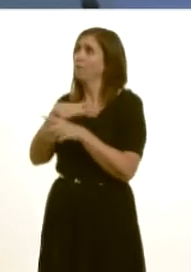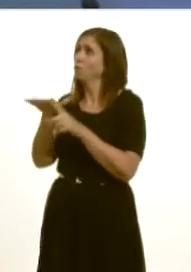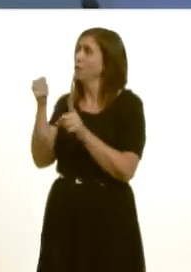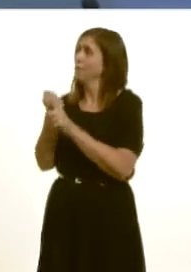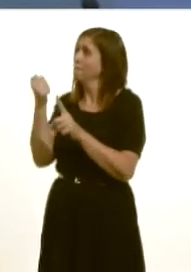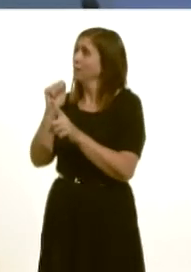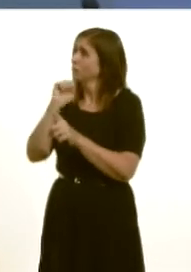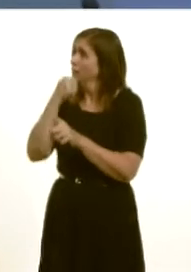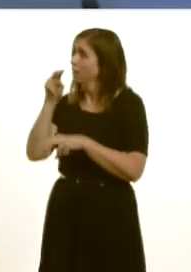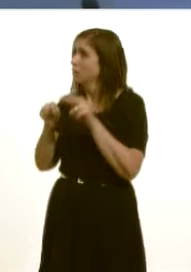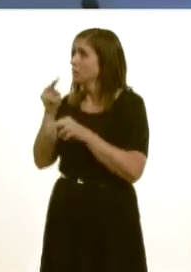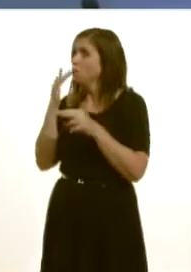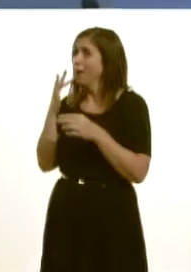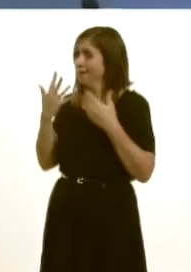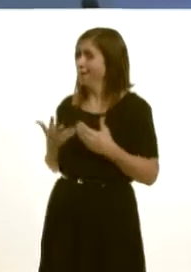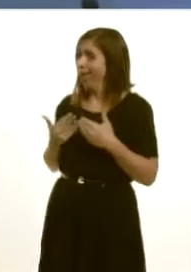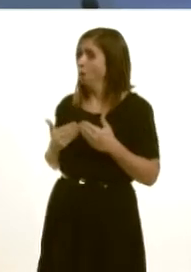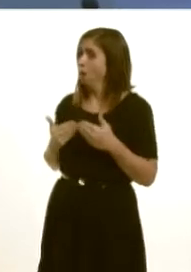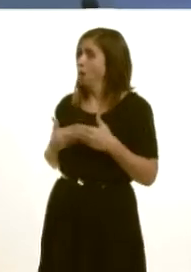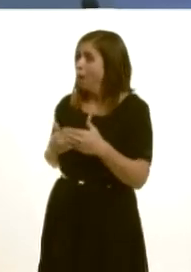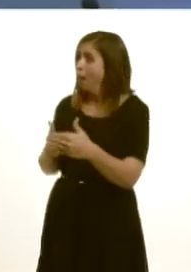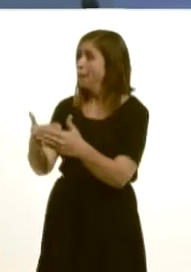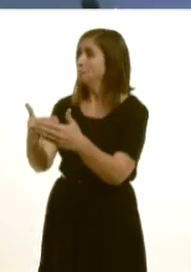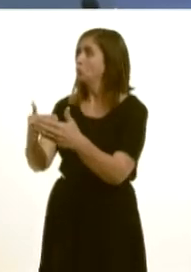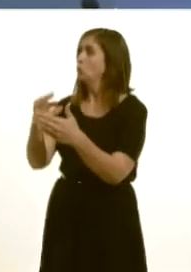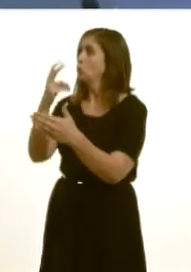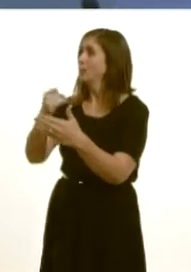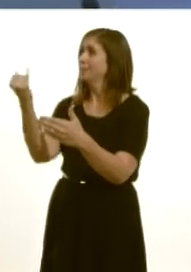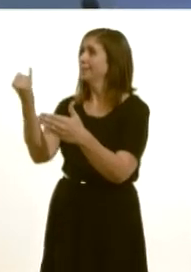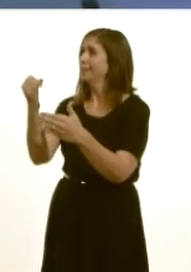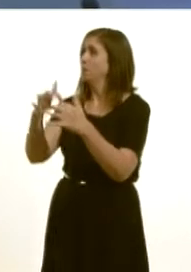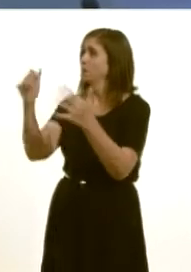now and the Assembly election in 2016, or is it work that will be undertaken after 2016?